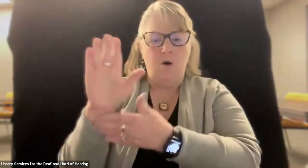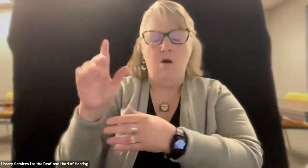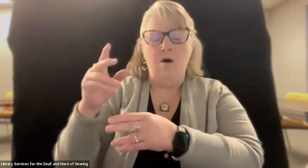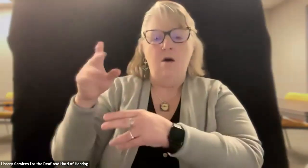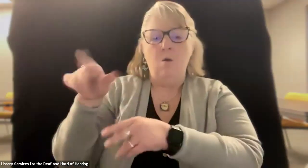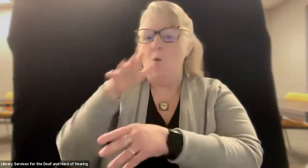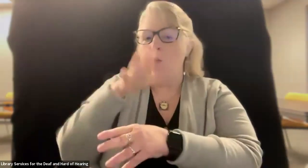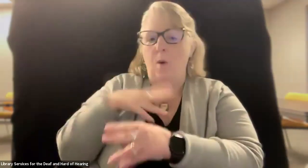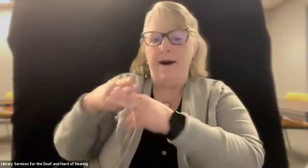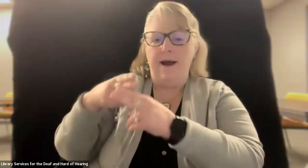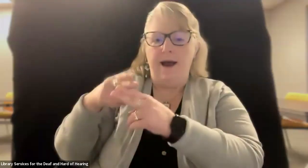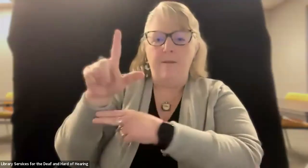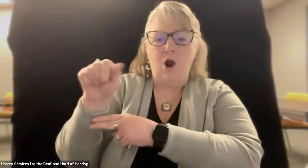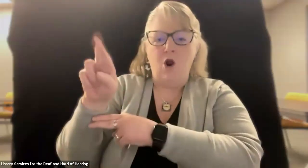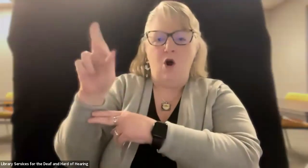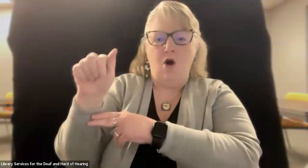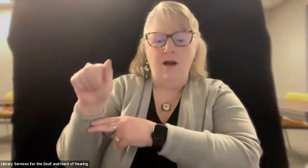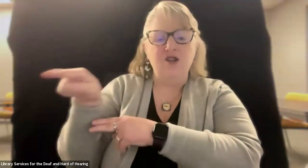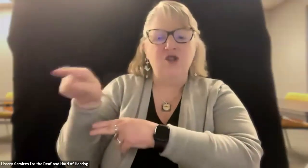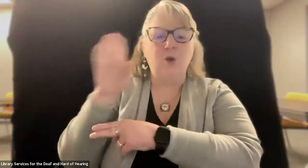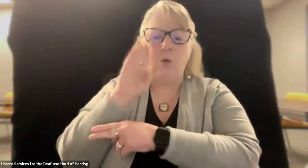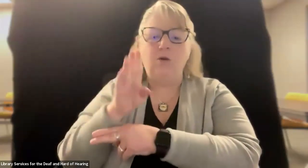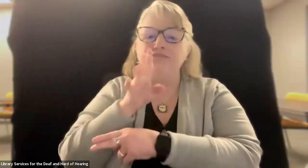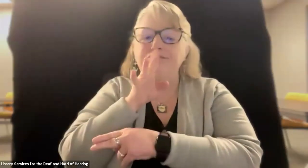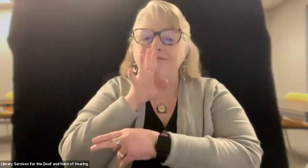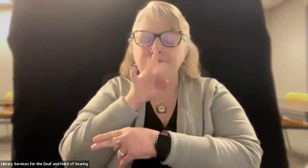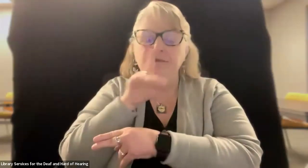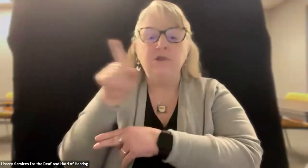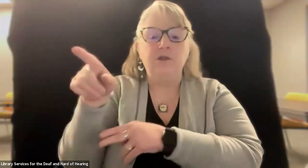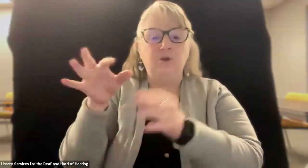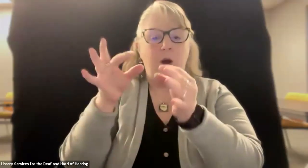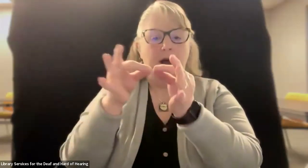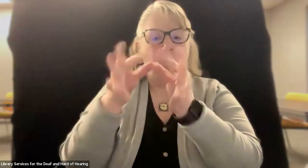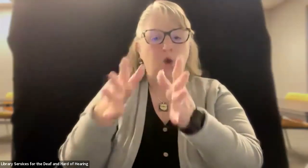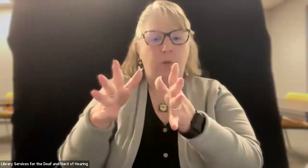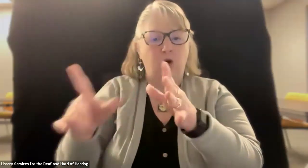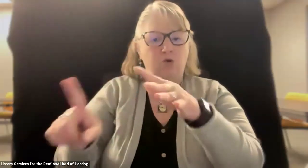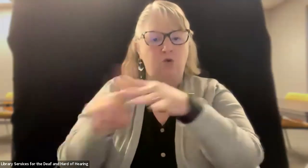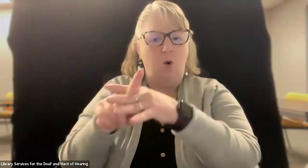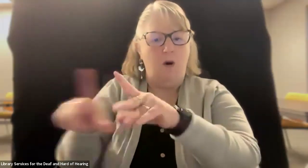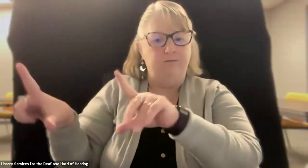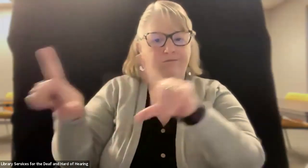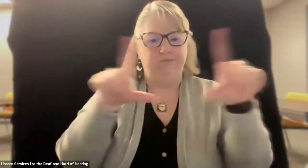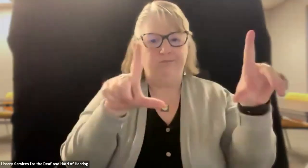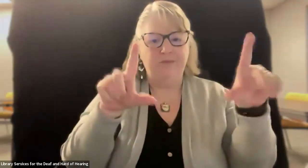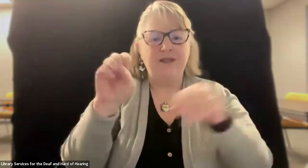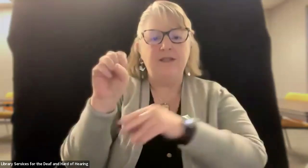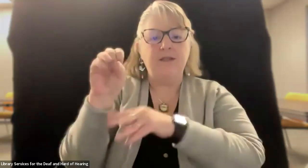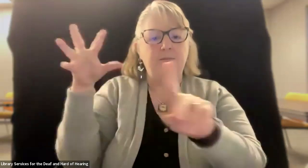Next we have a video from Laura, and she's gonna use spoken English.